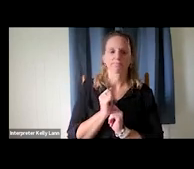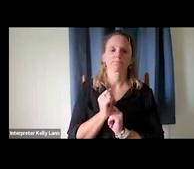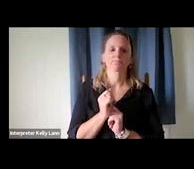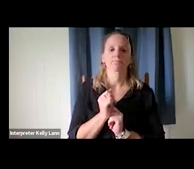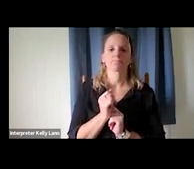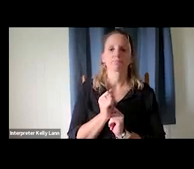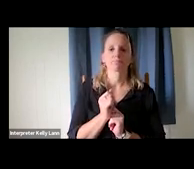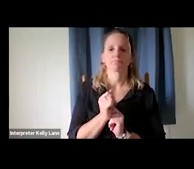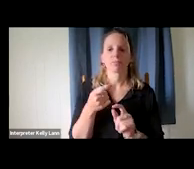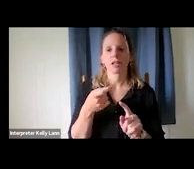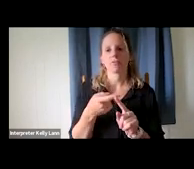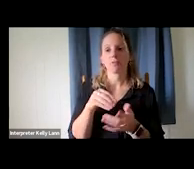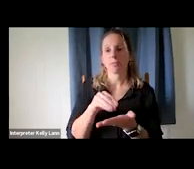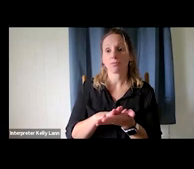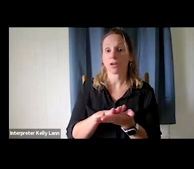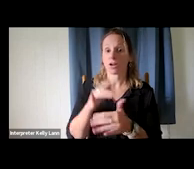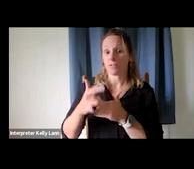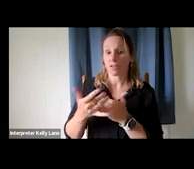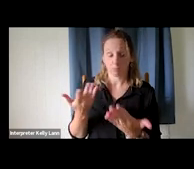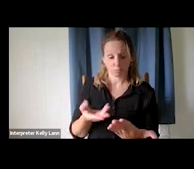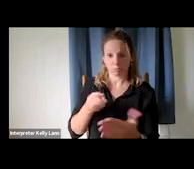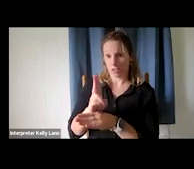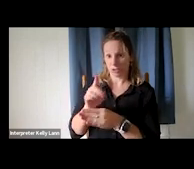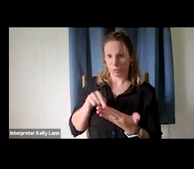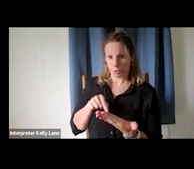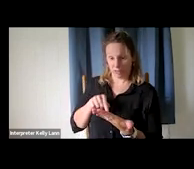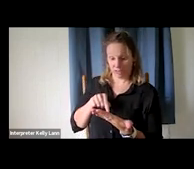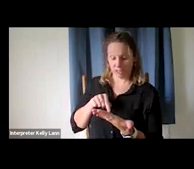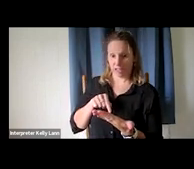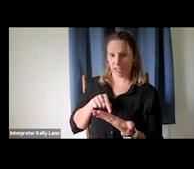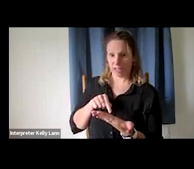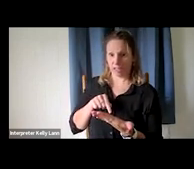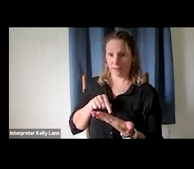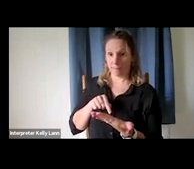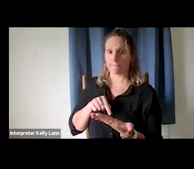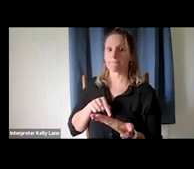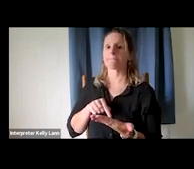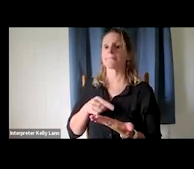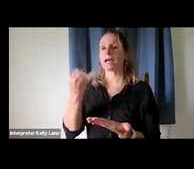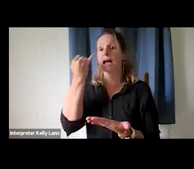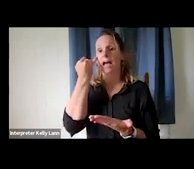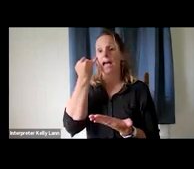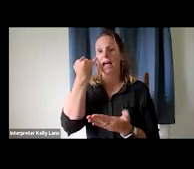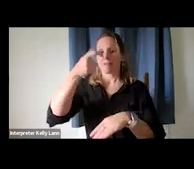Quote from the record whenever available. So especially if they're, you know, we've already talked about this, especially if there are periods of sobriety